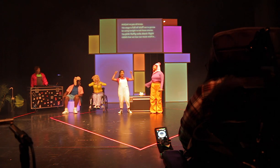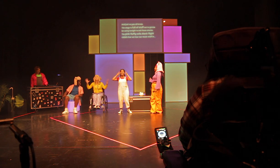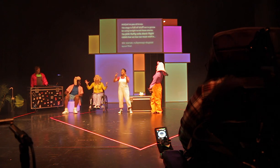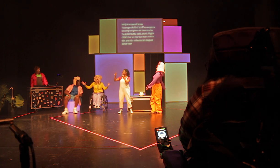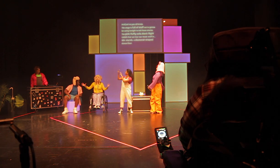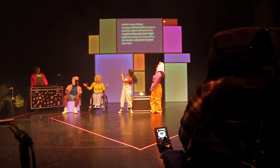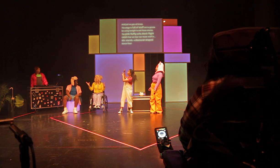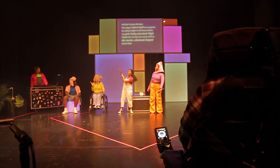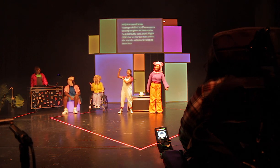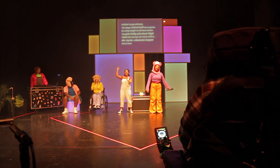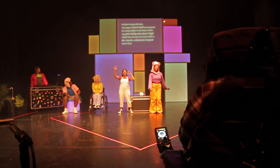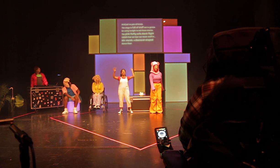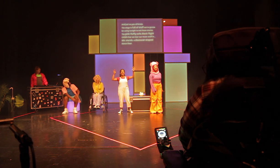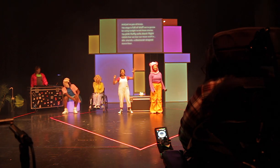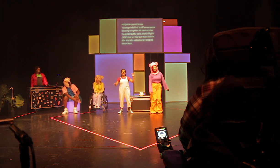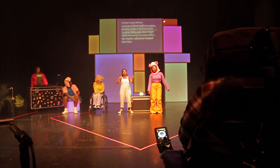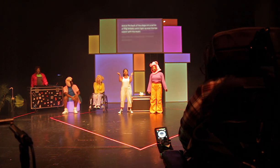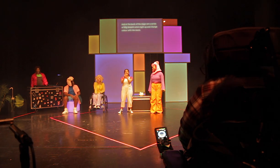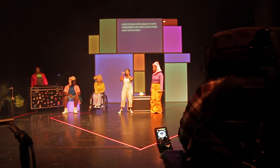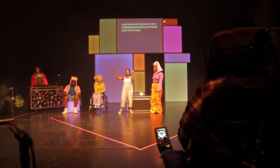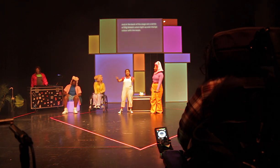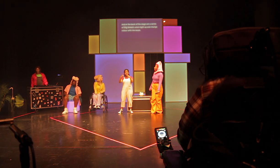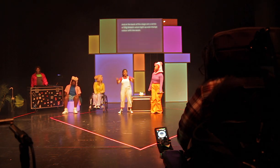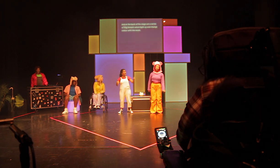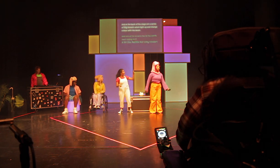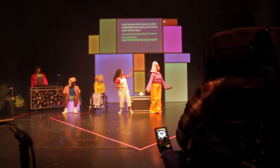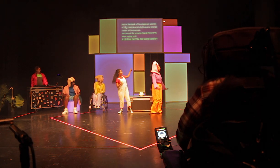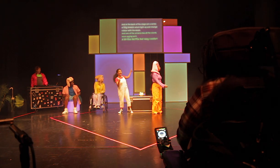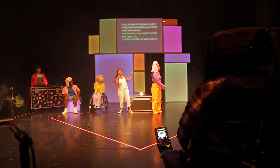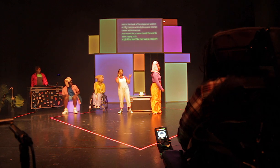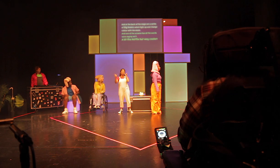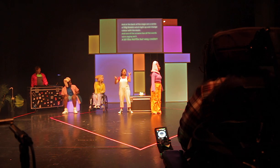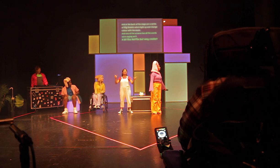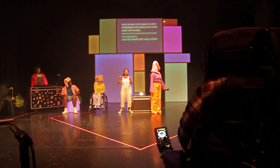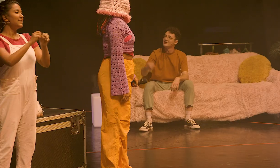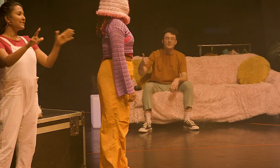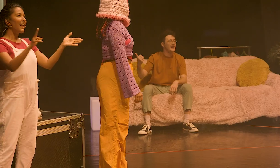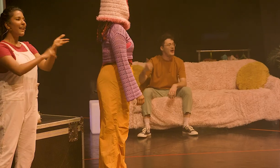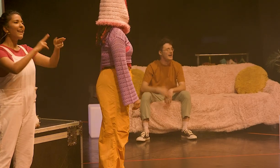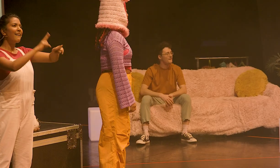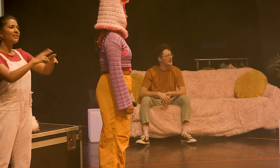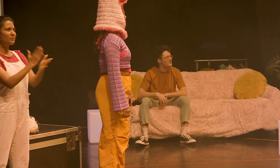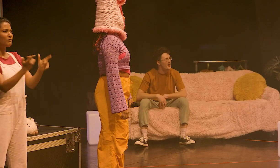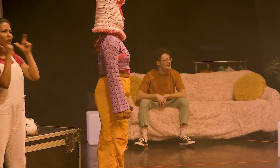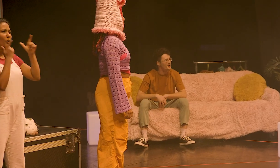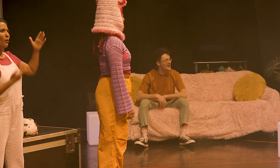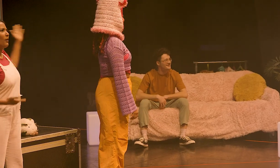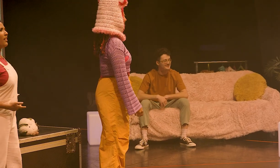series of big boxes that light up and change color with the music. BILLY - And one of the screens as all the words we're saying on it. It's a bit like Netflix but way cooler.